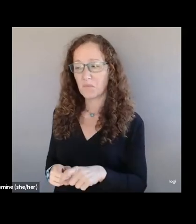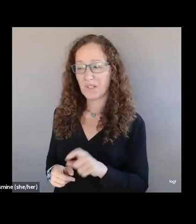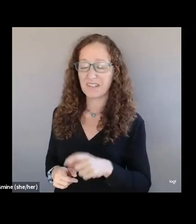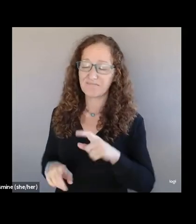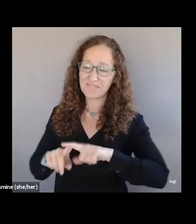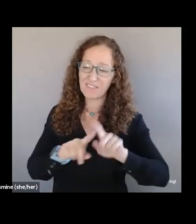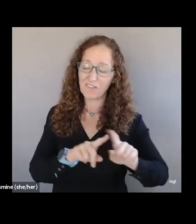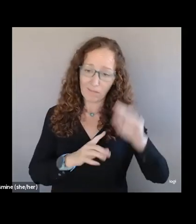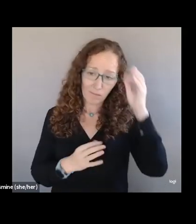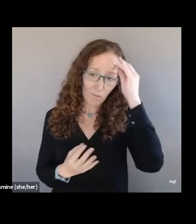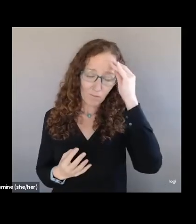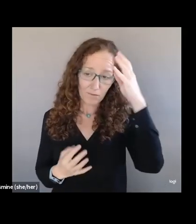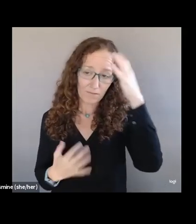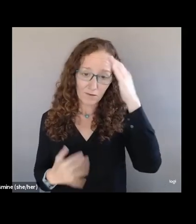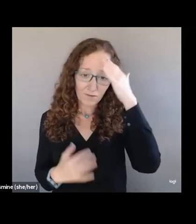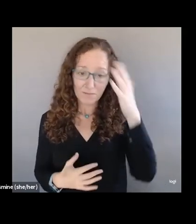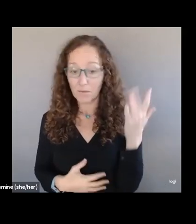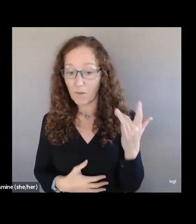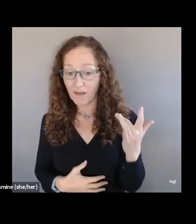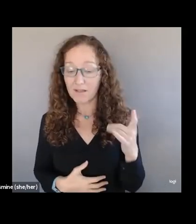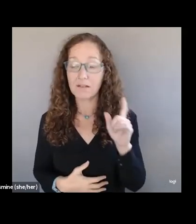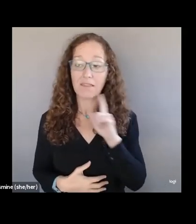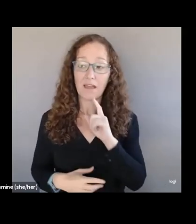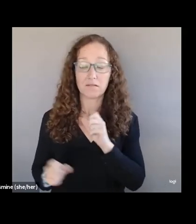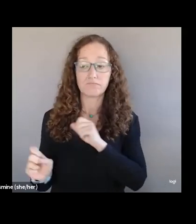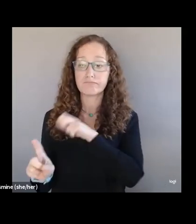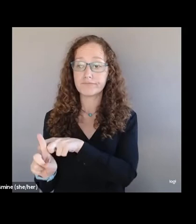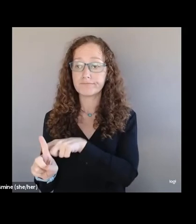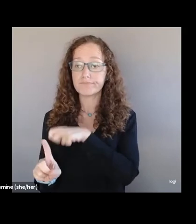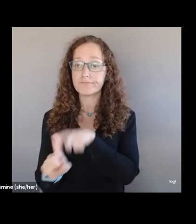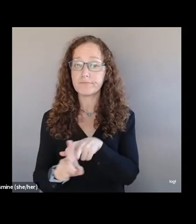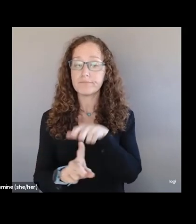knowledge systems. In Pittsburgh, with my neighbor, I